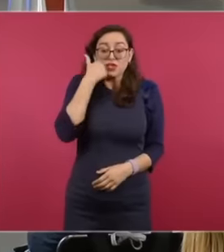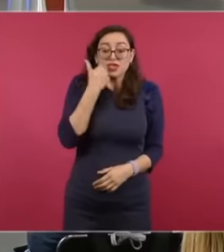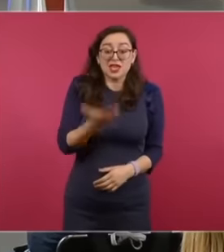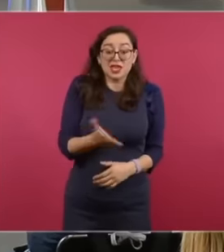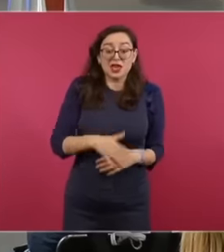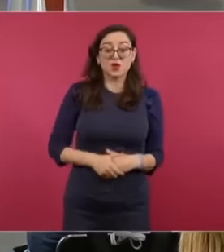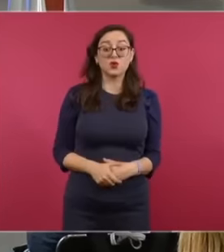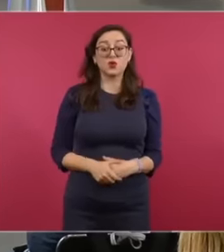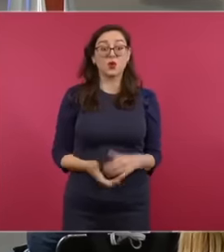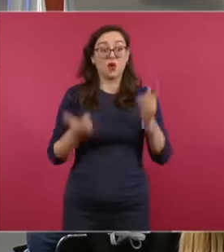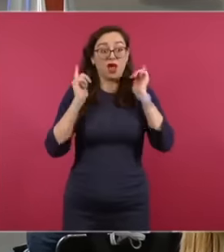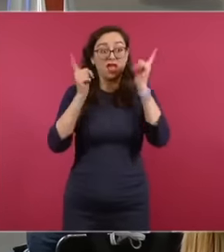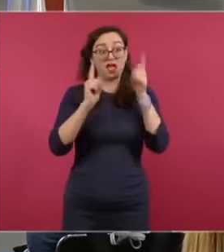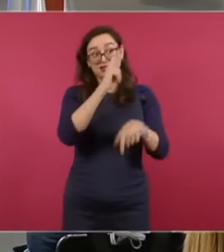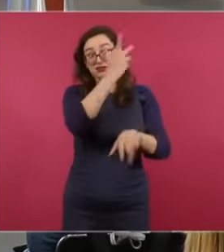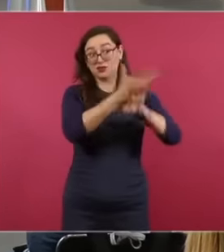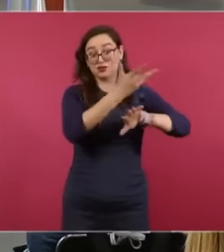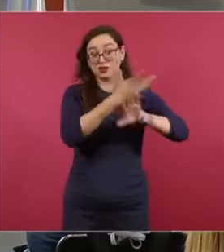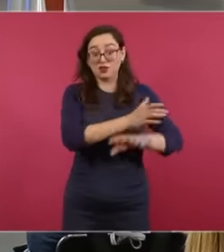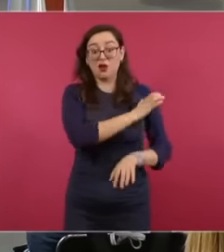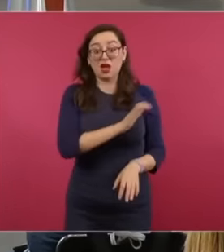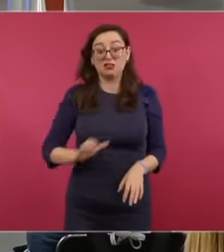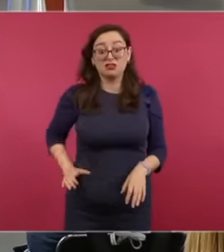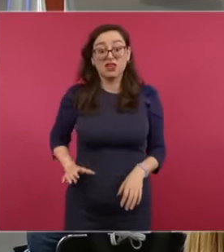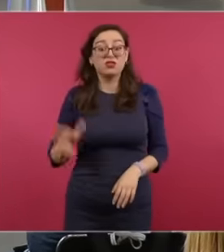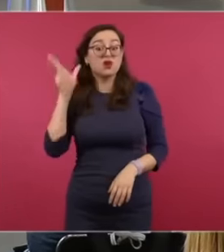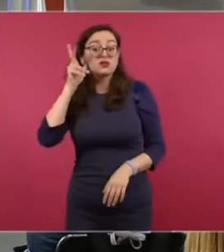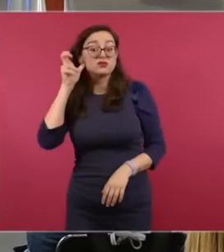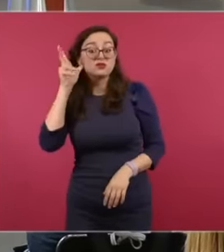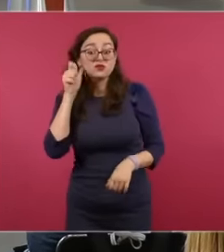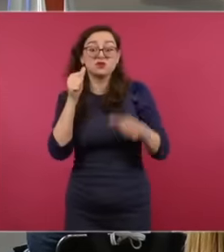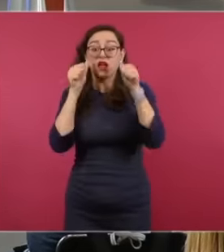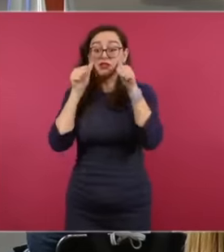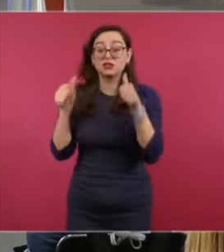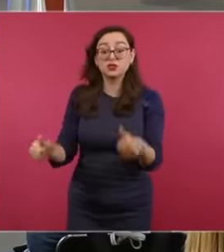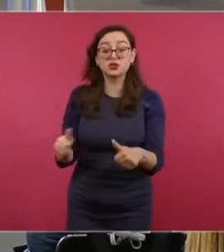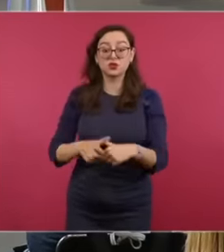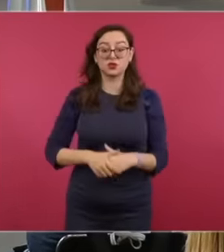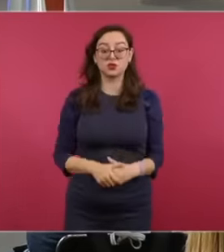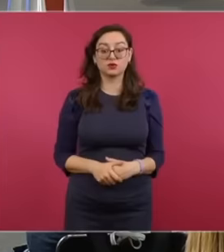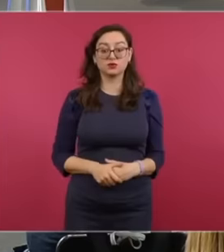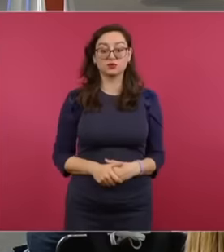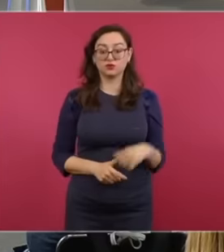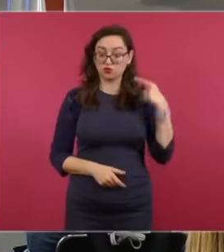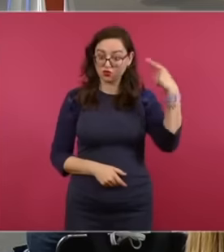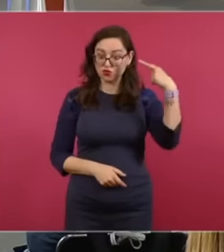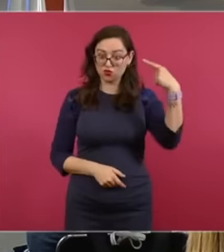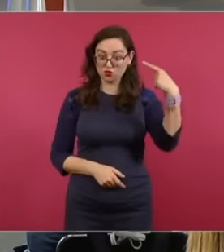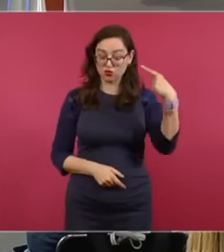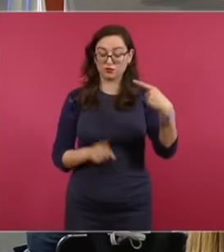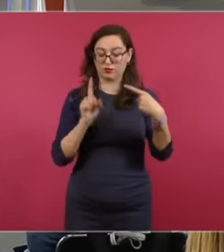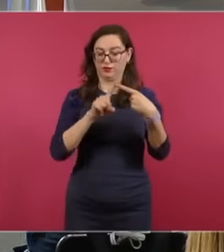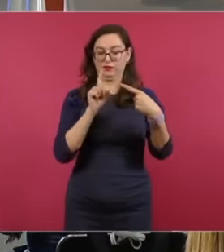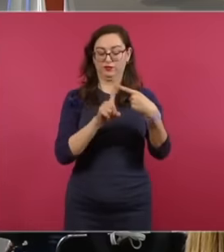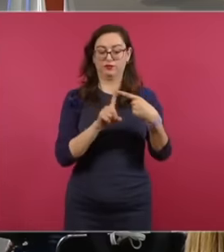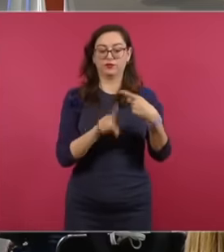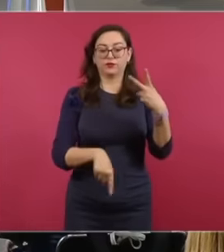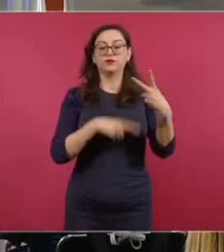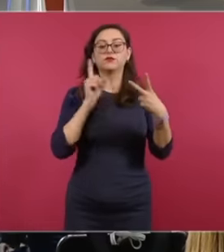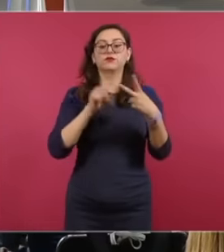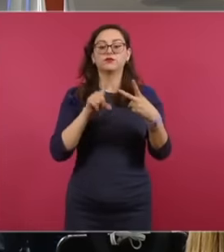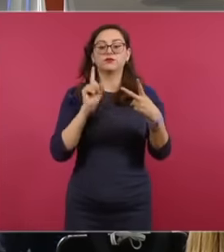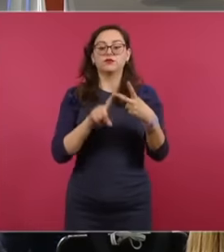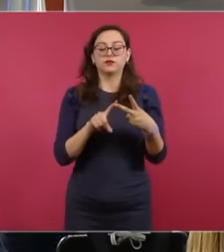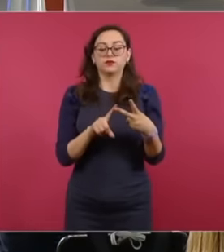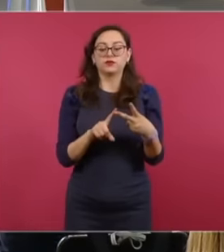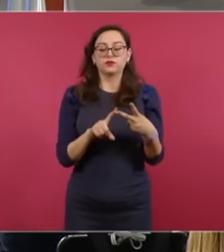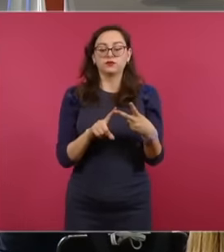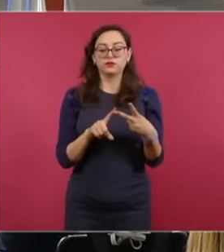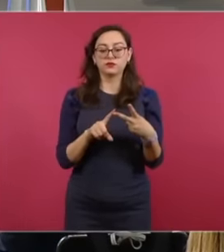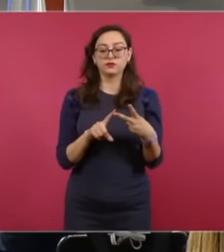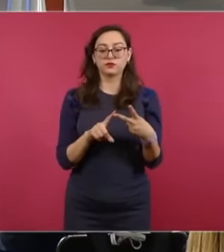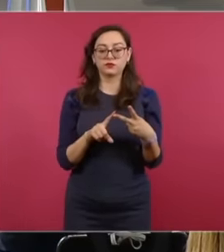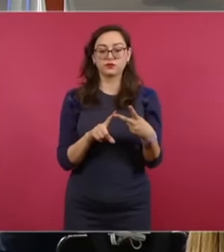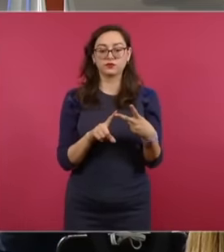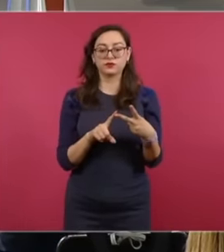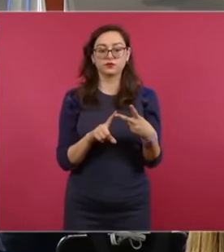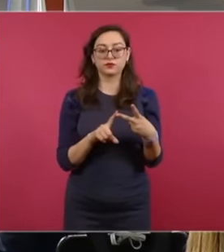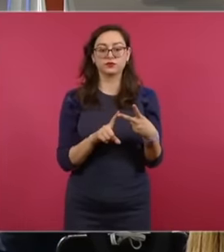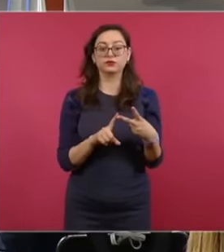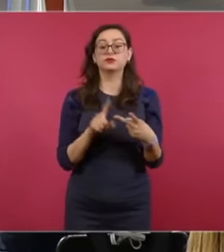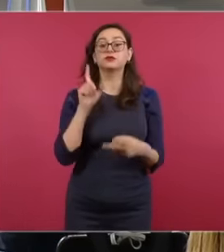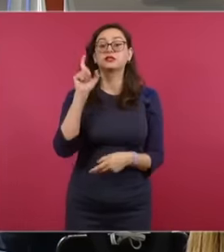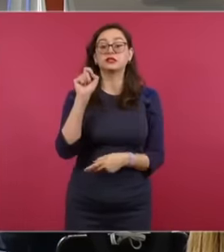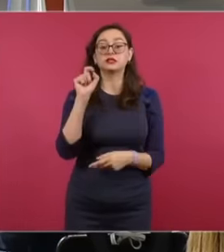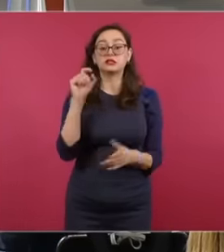candidates that point one two approve a budget of 20 billion dollars